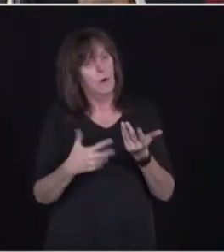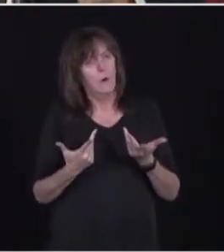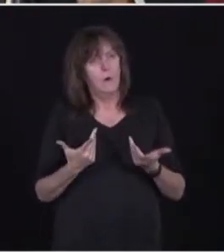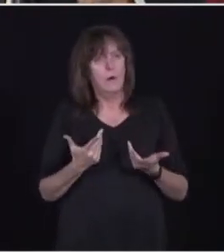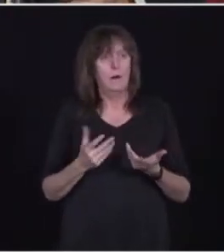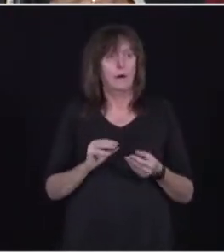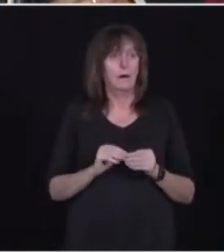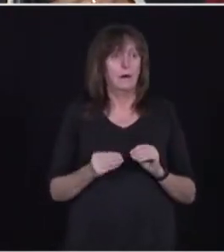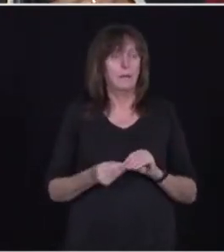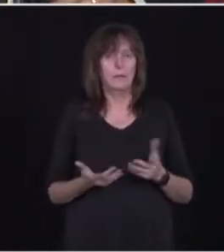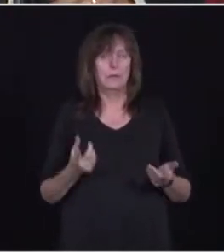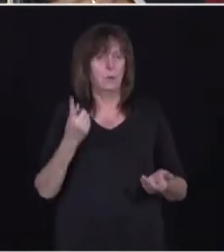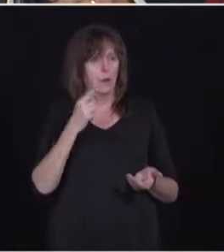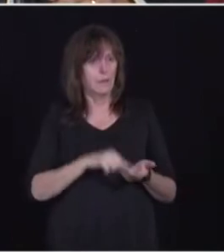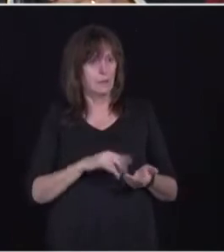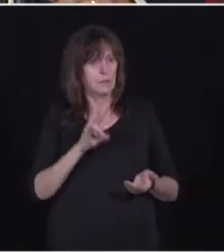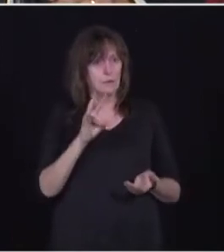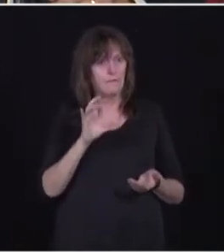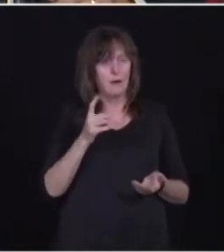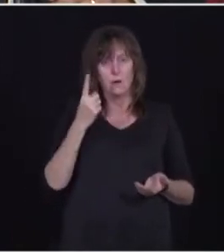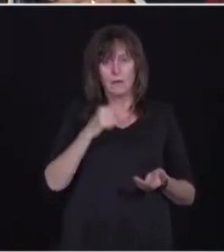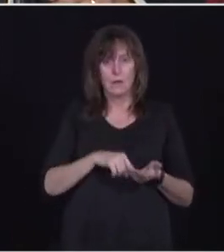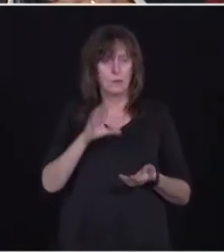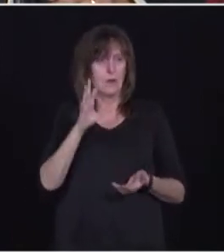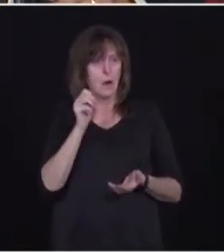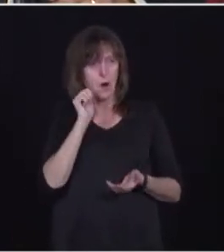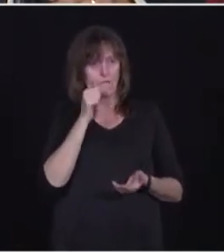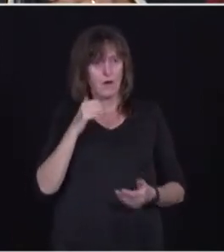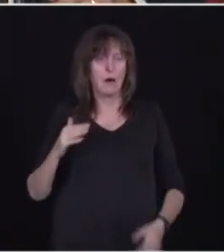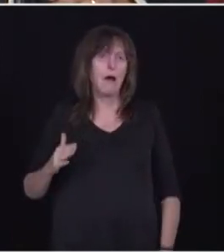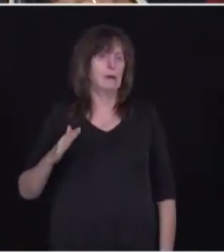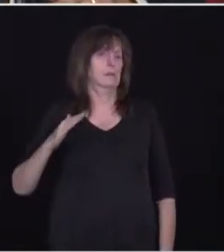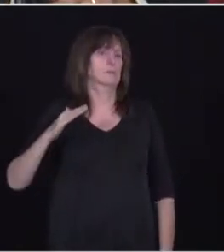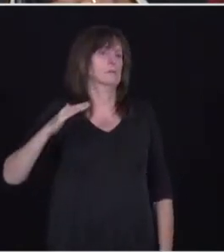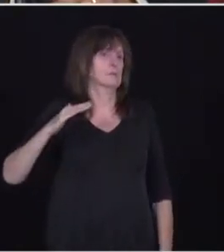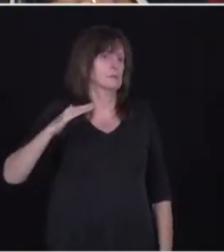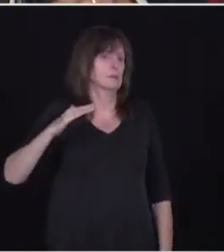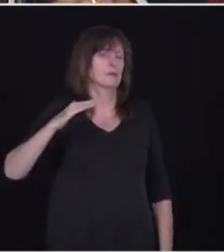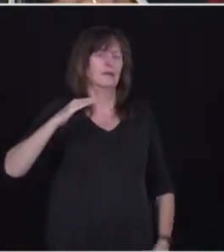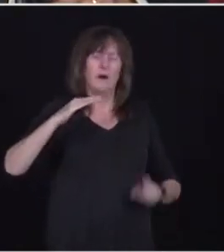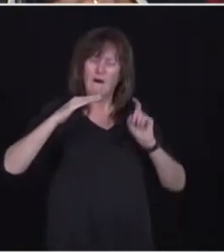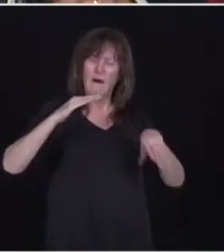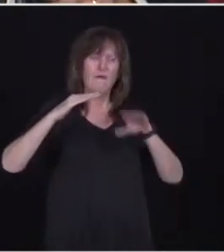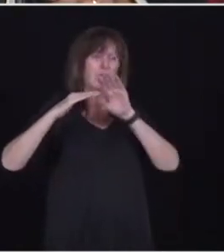down with our health table, we are still a little ways away, see the numbers and I know